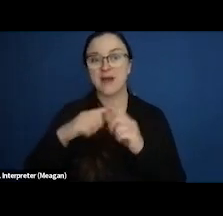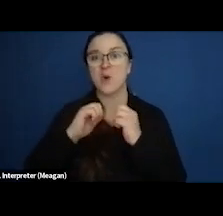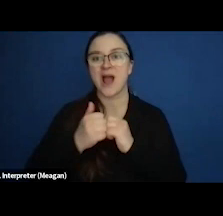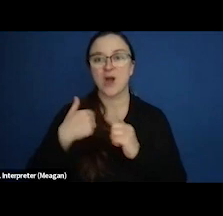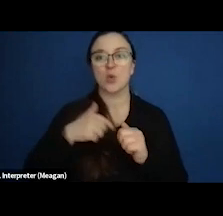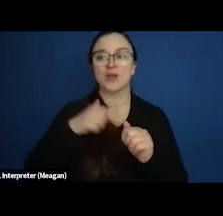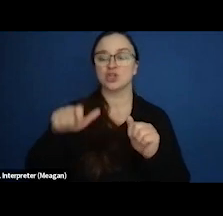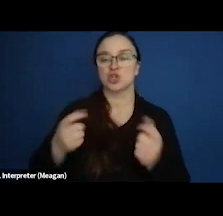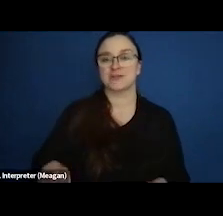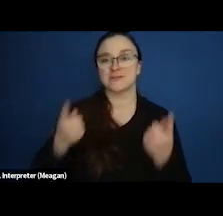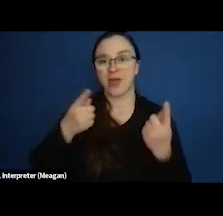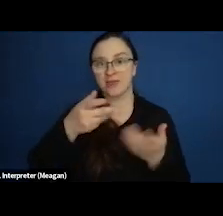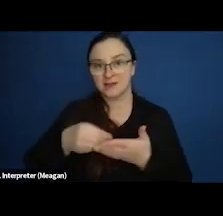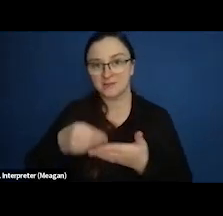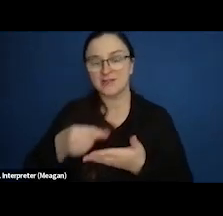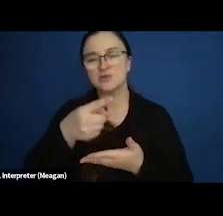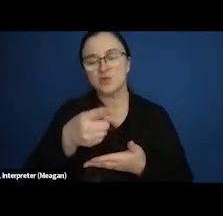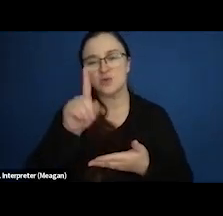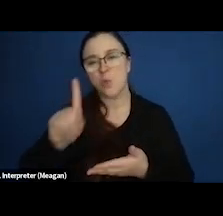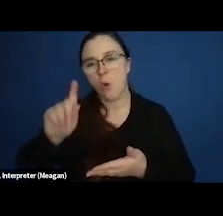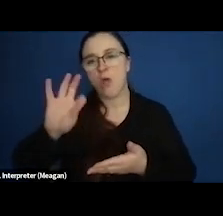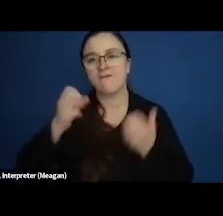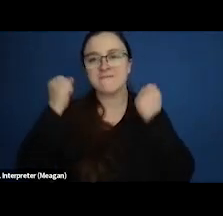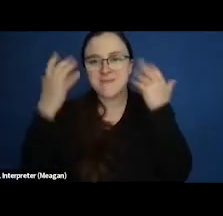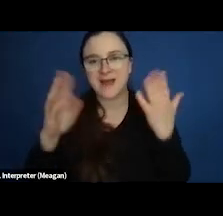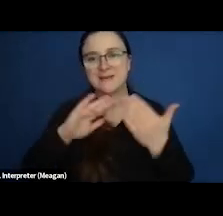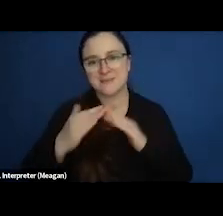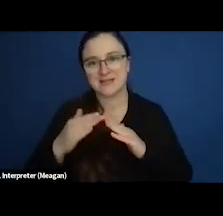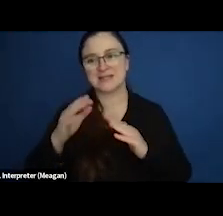This was one of many community meetings of the City Health.